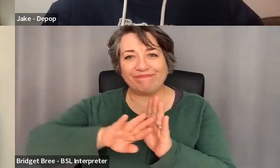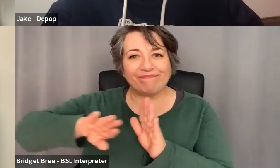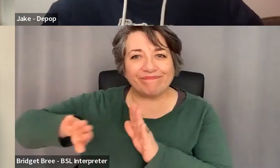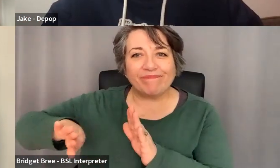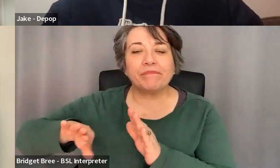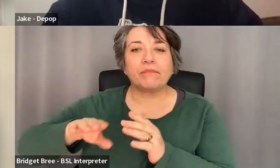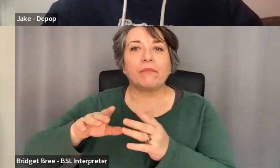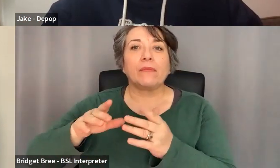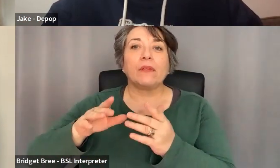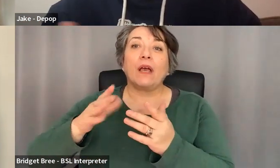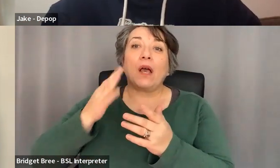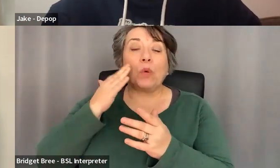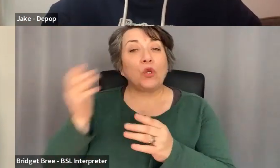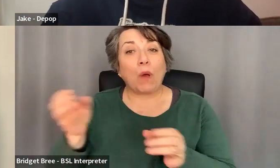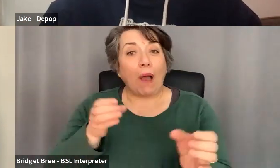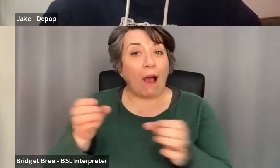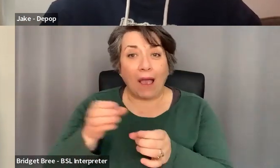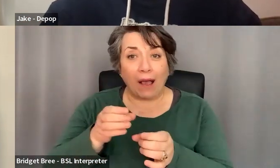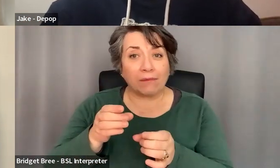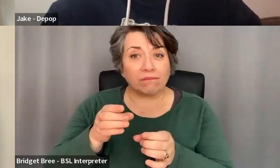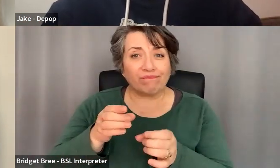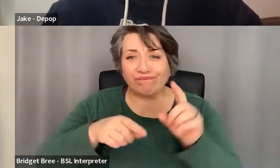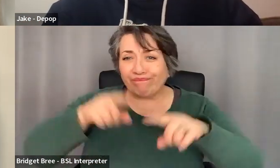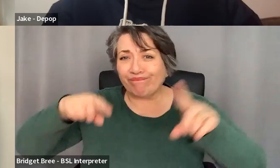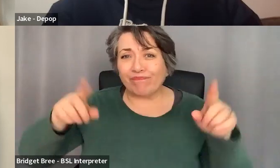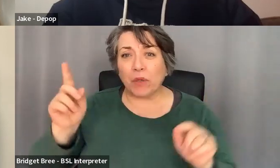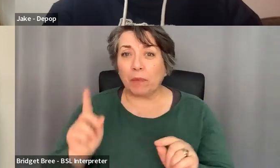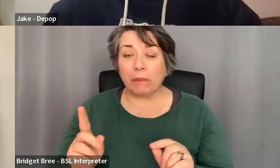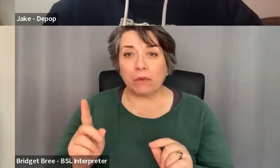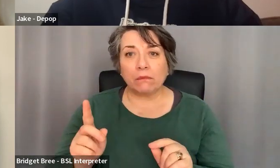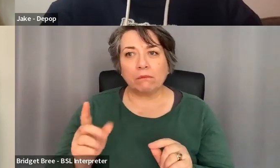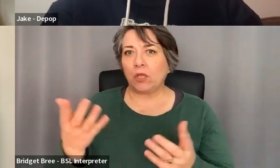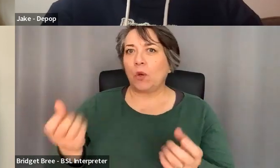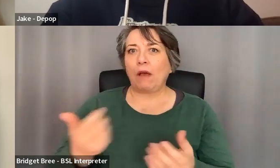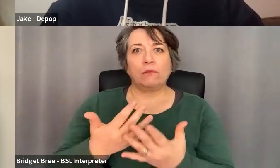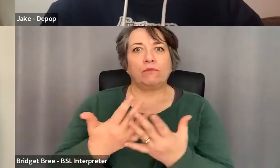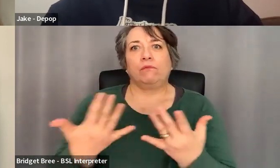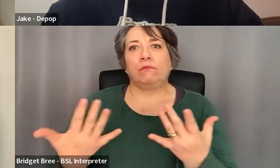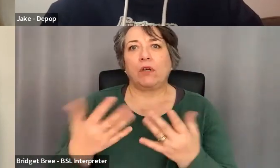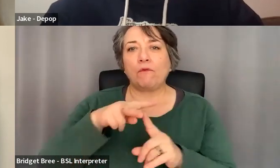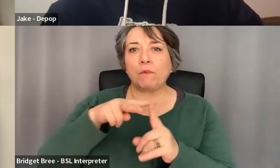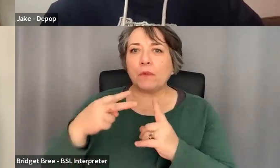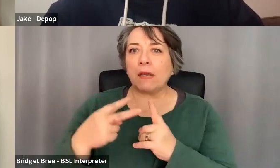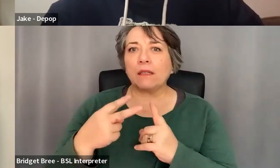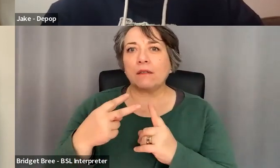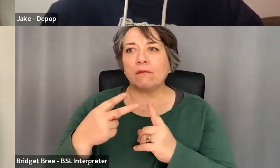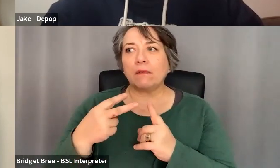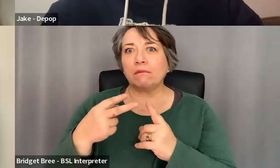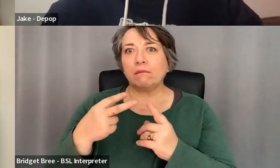different types of perspectives as well, and really help us tap into to new markets which can lead to new opportunities and type of perspectives and help us tap into new markets.